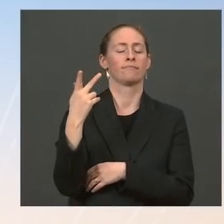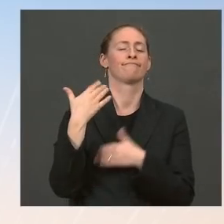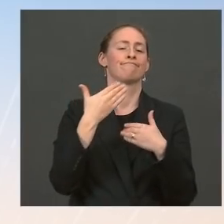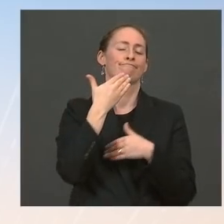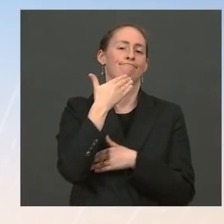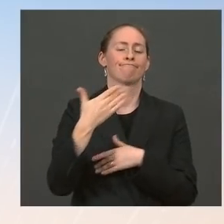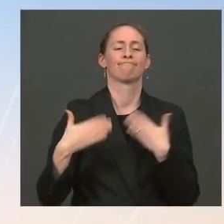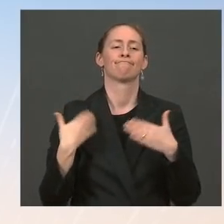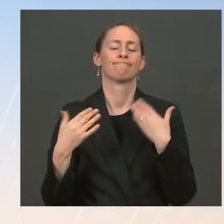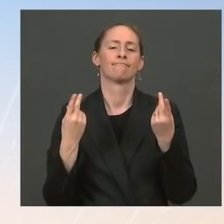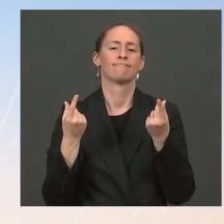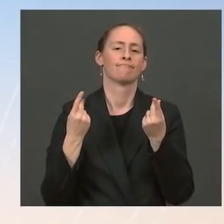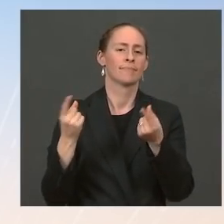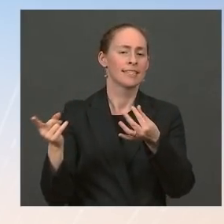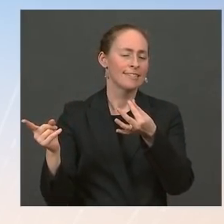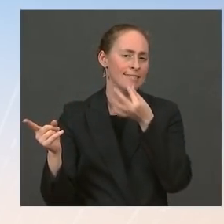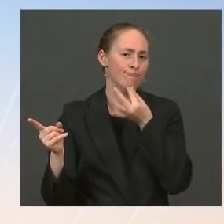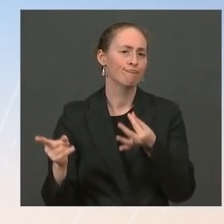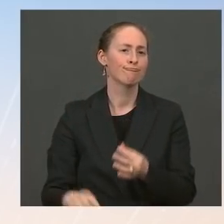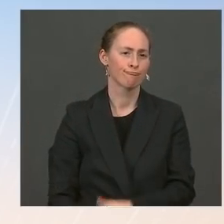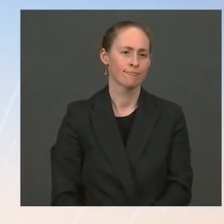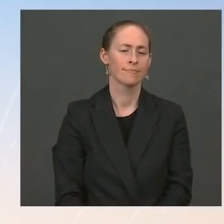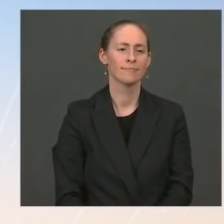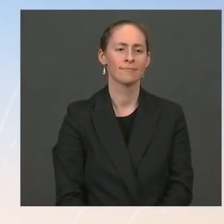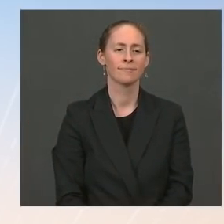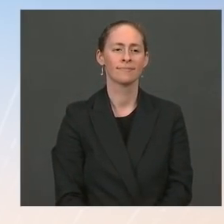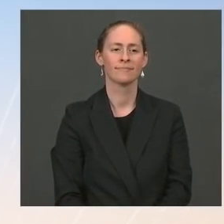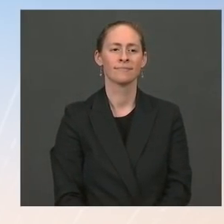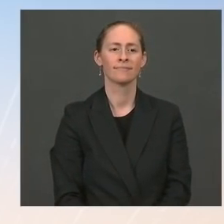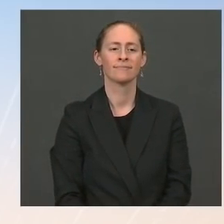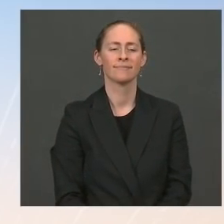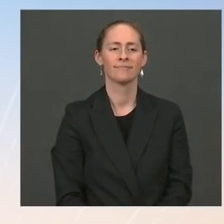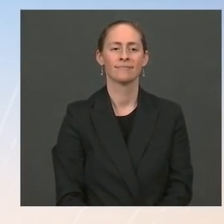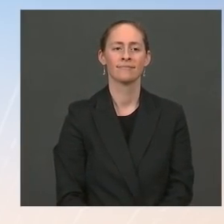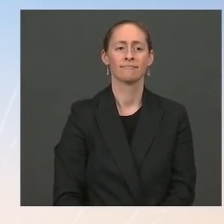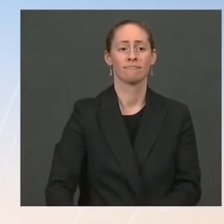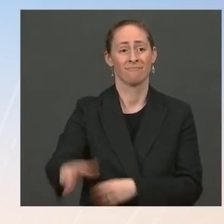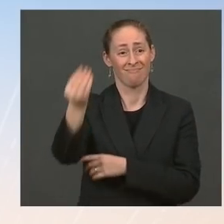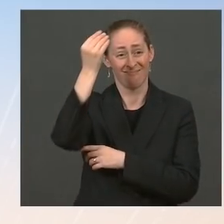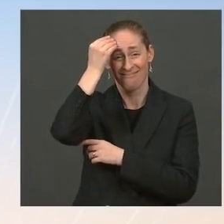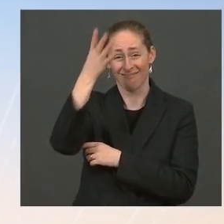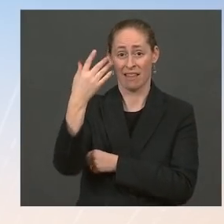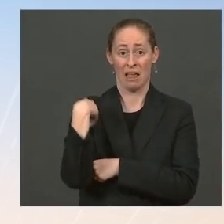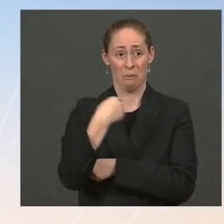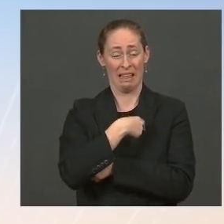And he is somebody also -- this is a country where we vitally need an ambassador at a time where we have a lot of business,